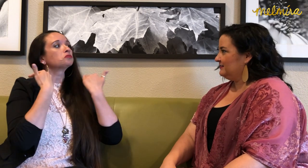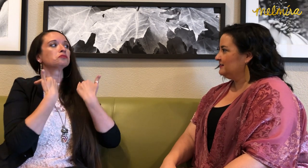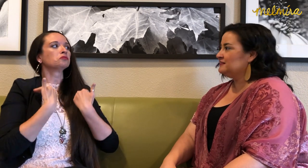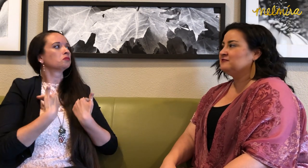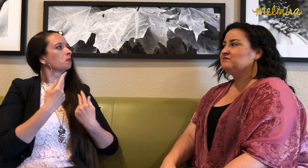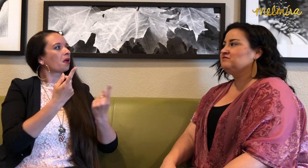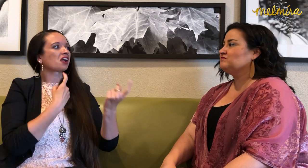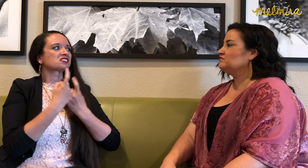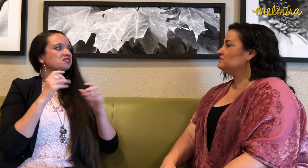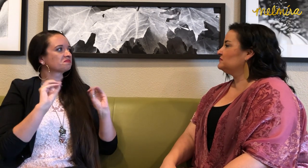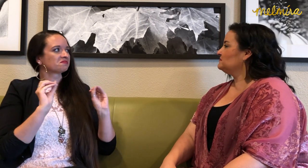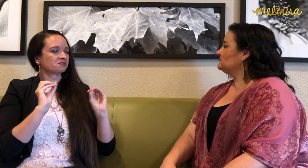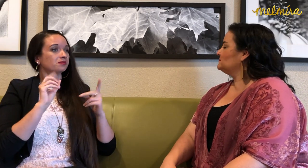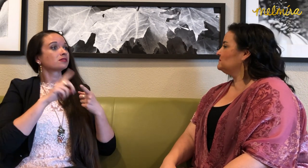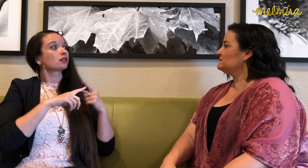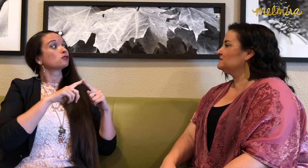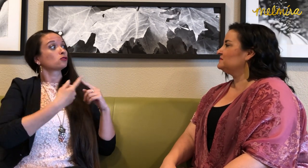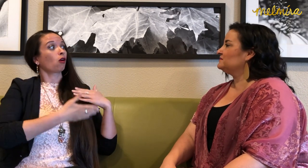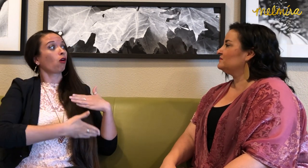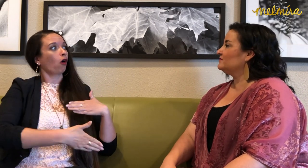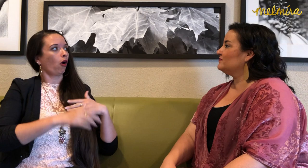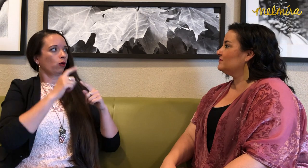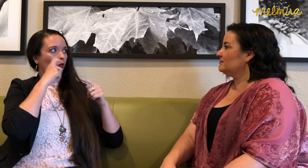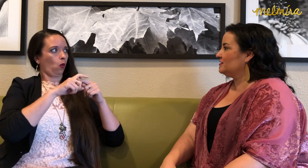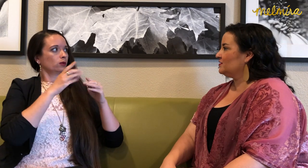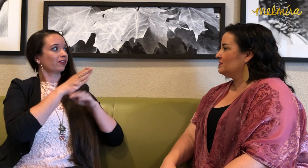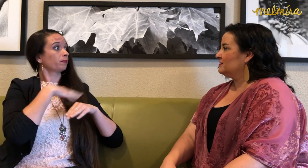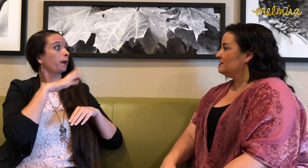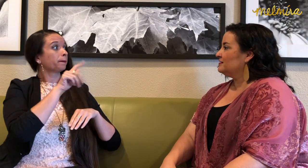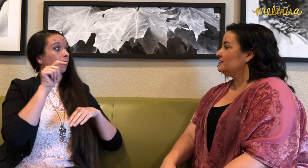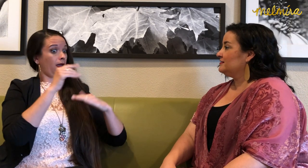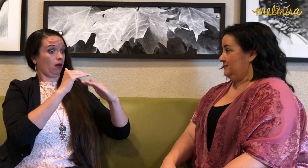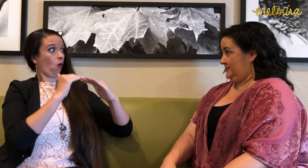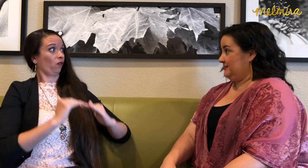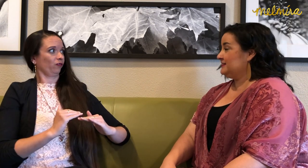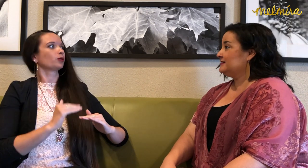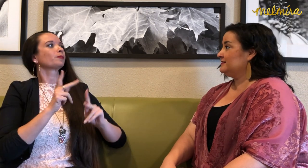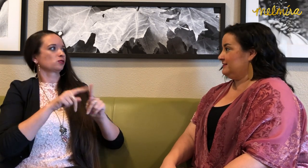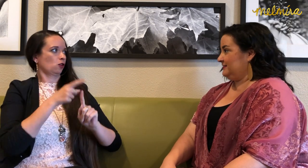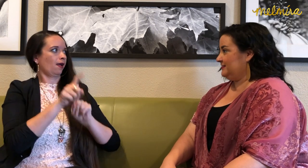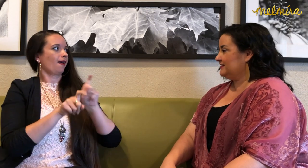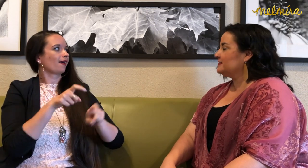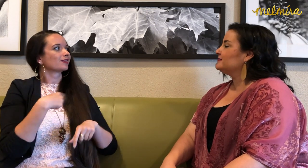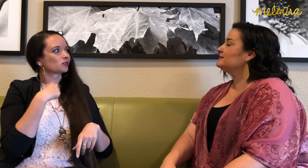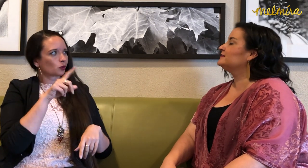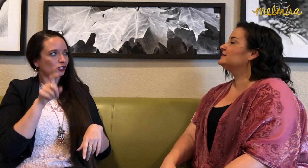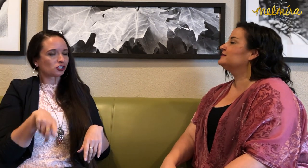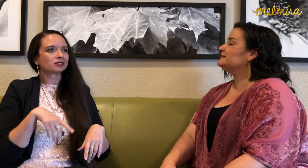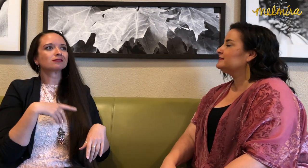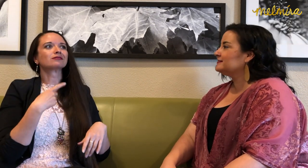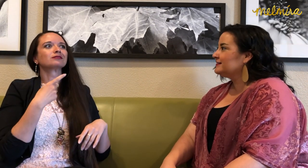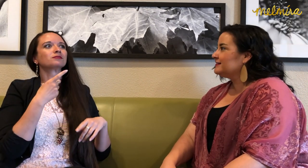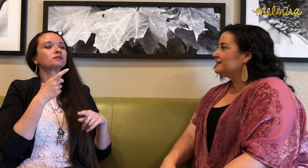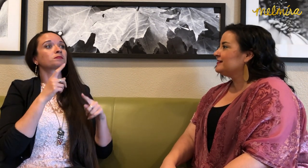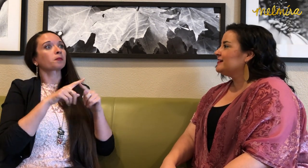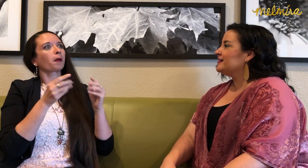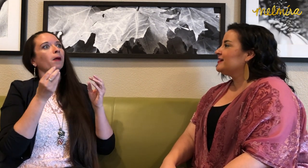No comments were made on my hair when it was growing out to around shoulder and chest length. But when it started getting longer, below my butt, I noticed that people started asking me questions.